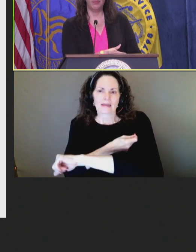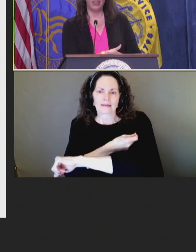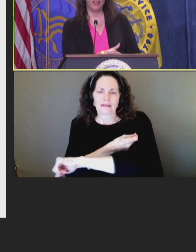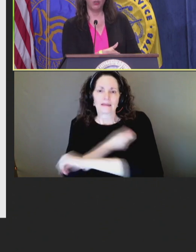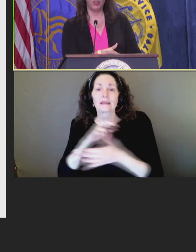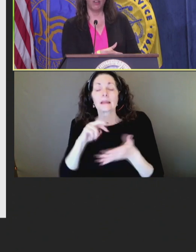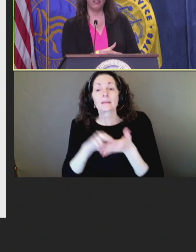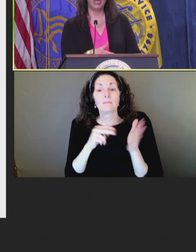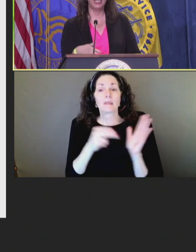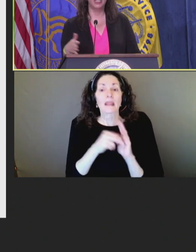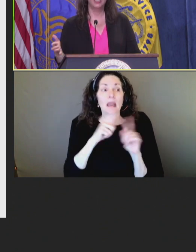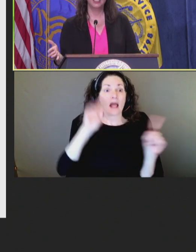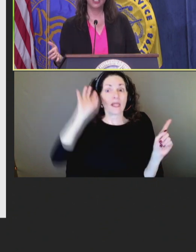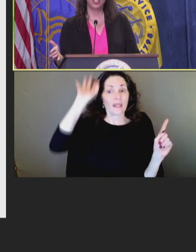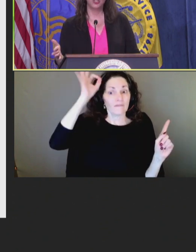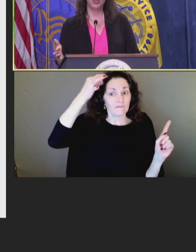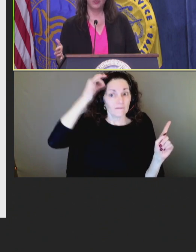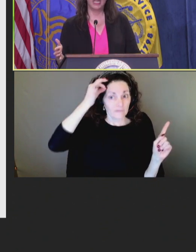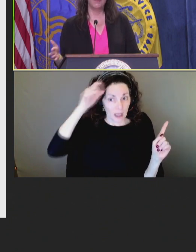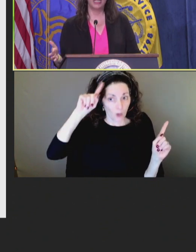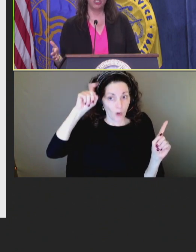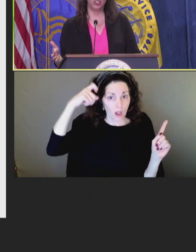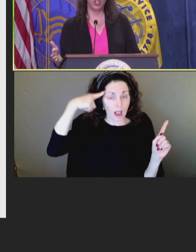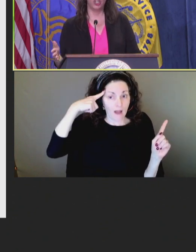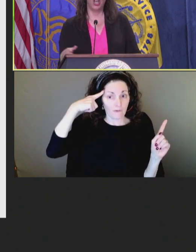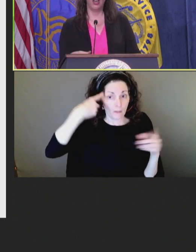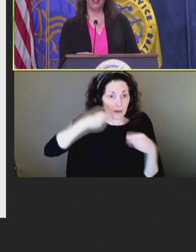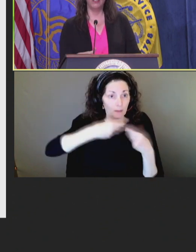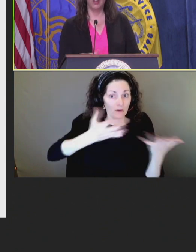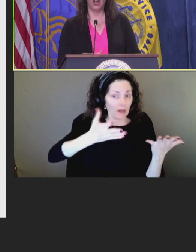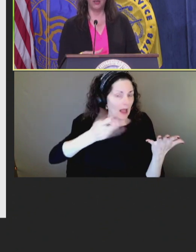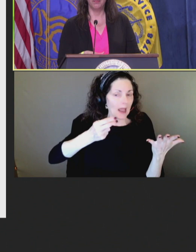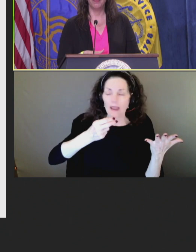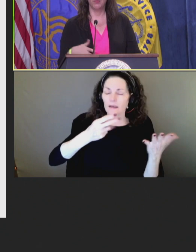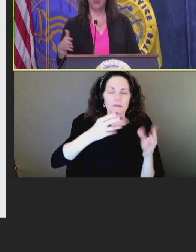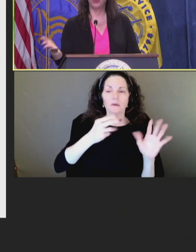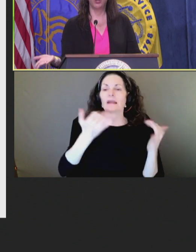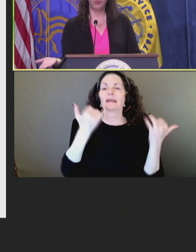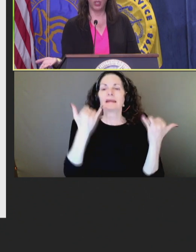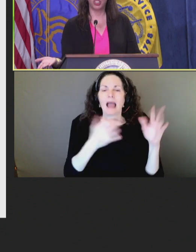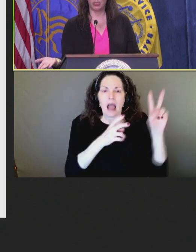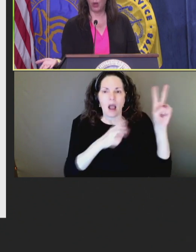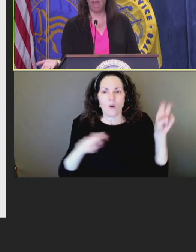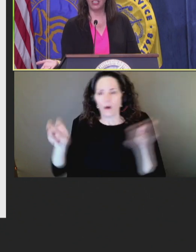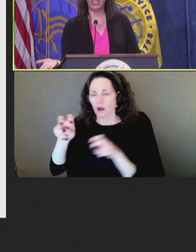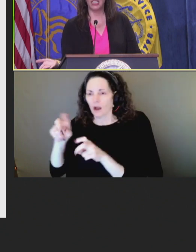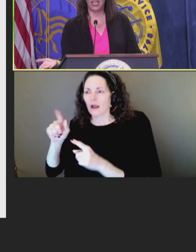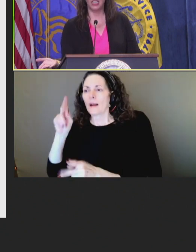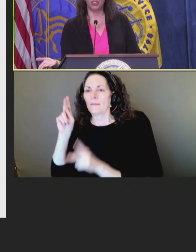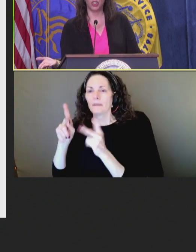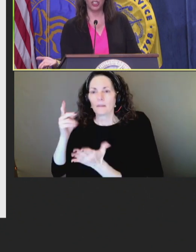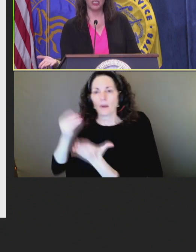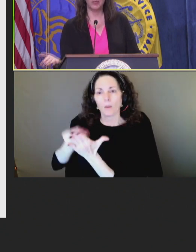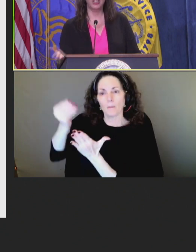the federal government to being a mixture of purchase privately and then insurance build.